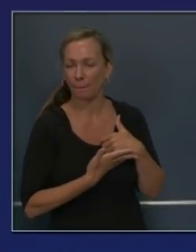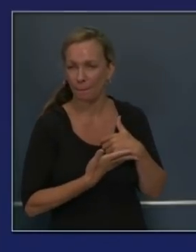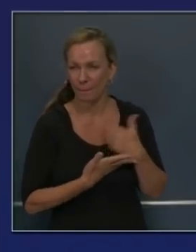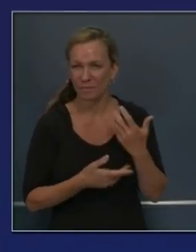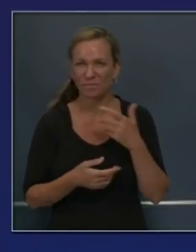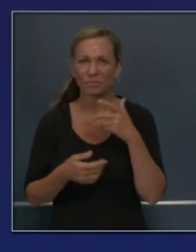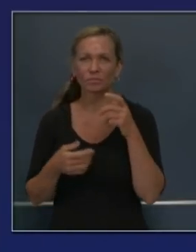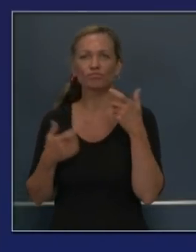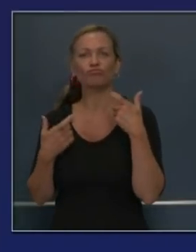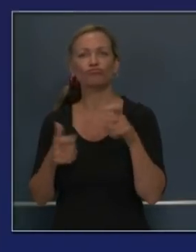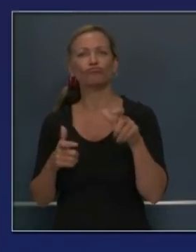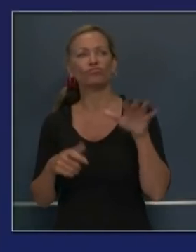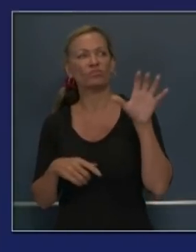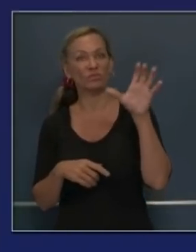EFFORTS, 709 ENGINES NOW